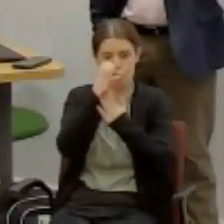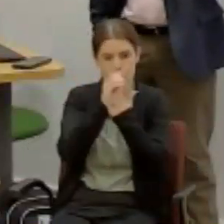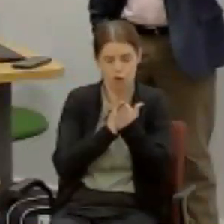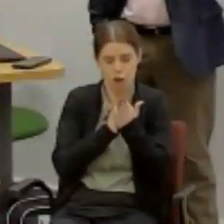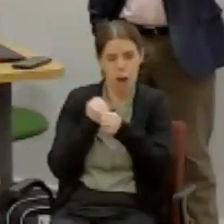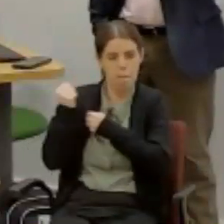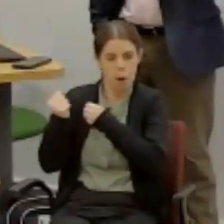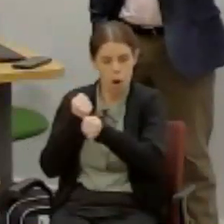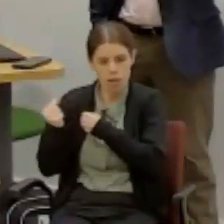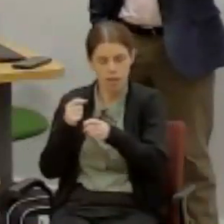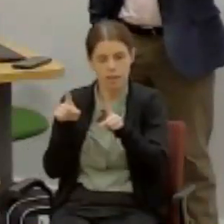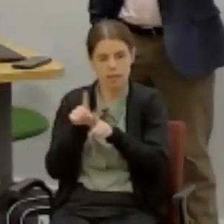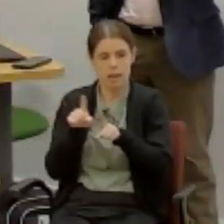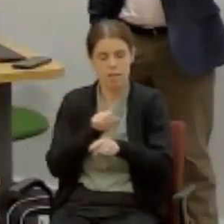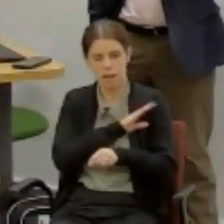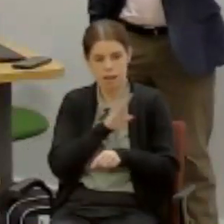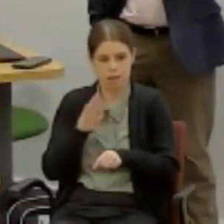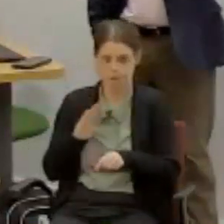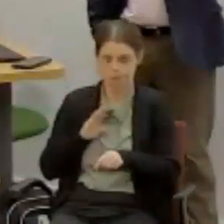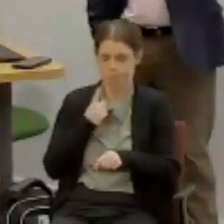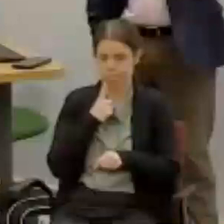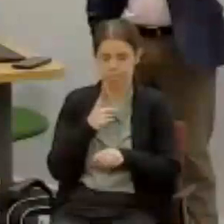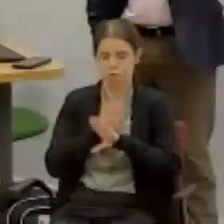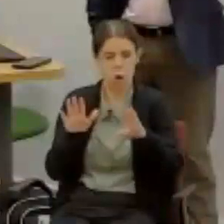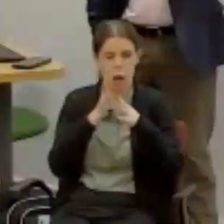even the military was beginning to turn this back on adult, not American military.